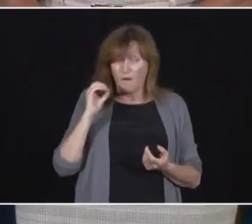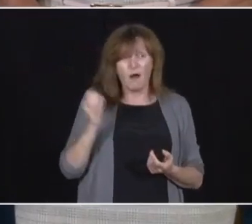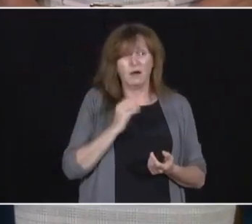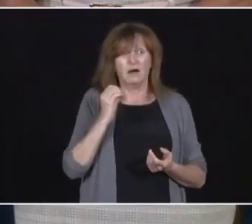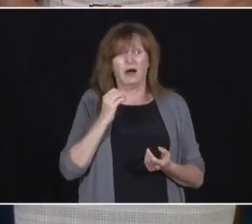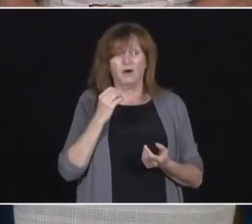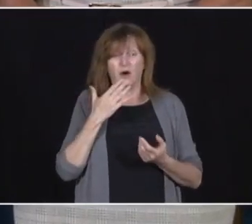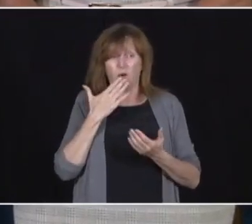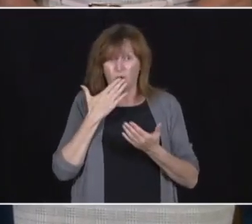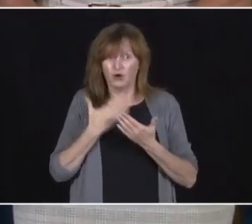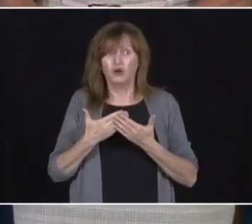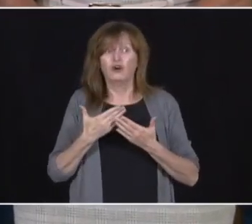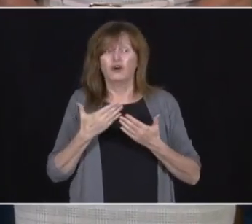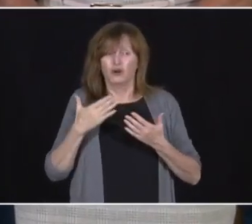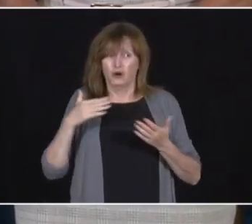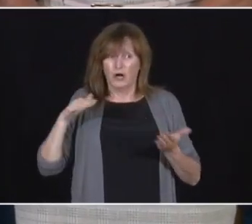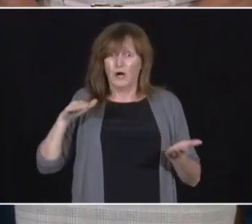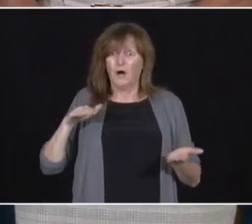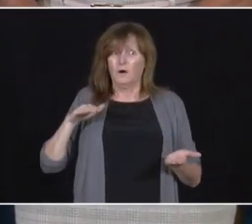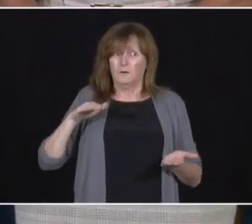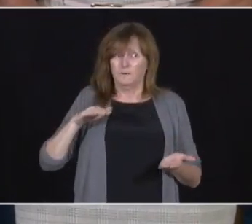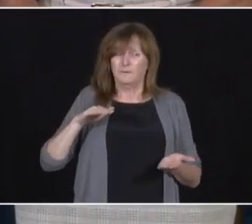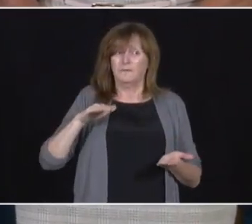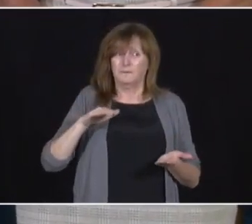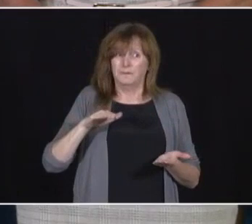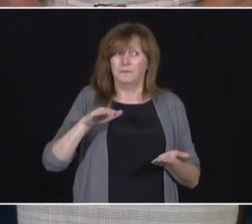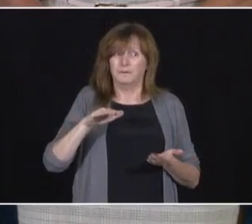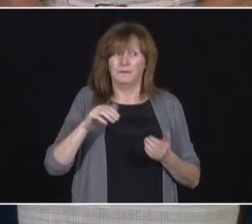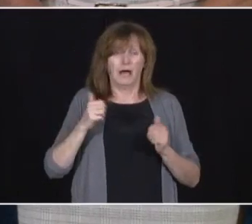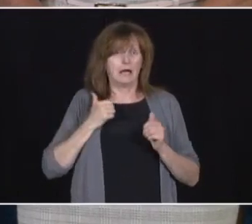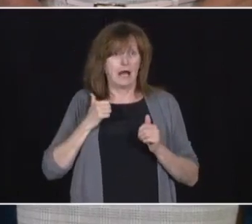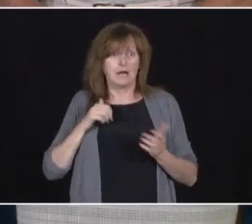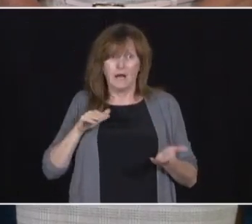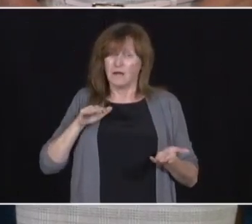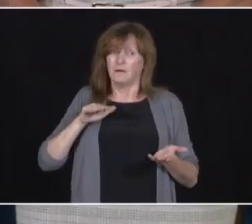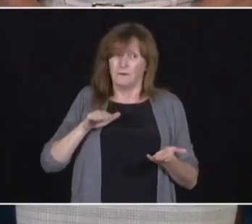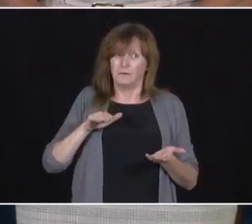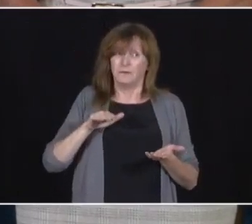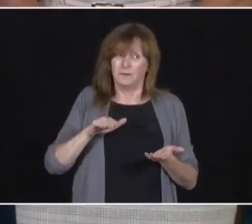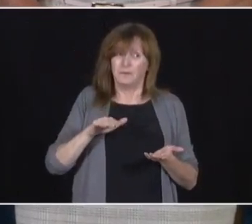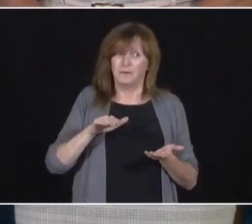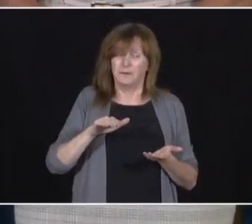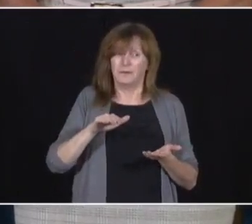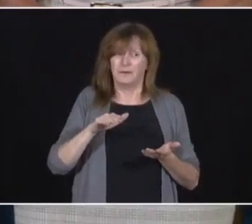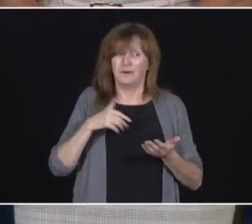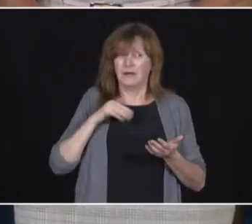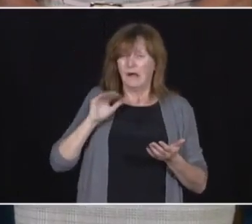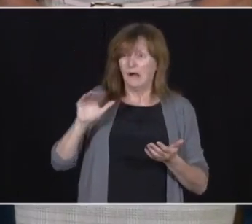in Ontario and in Canada and looking at the numbers coming down, and ask what you think of the second wave?